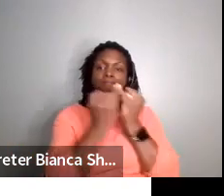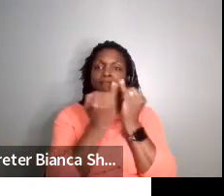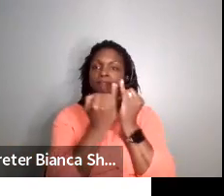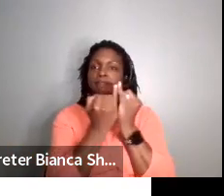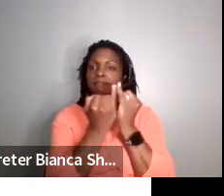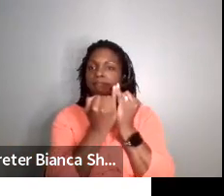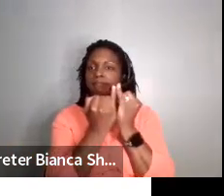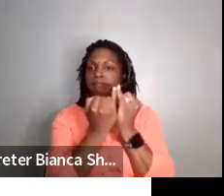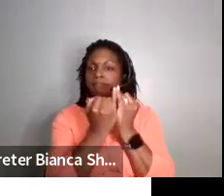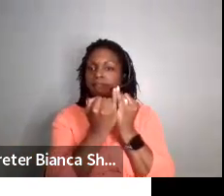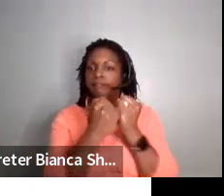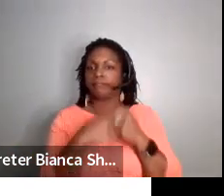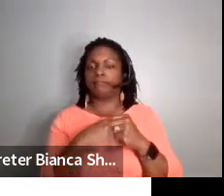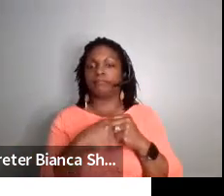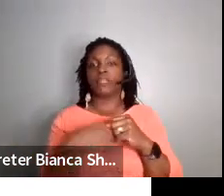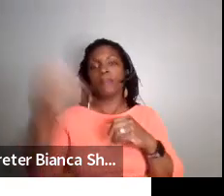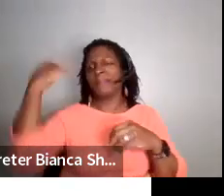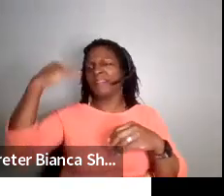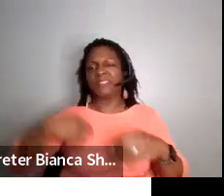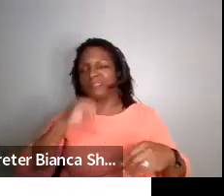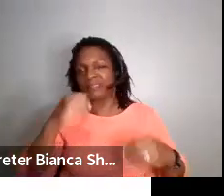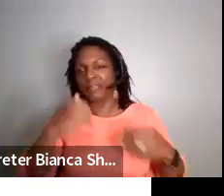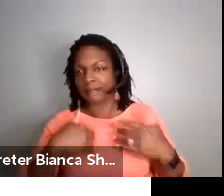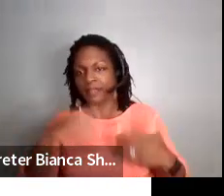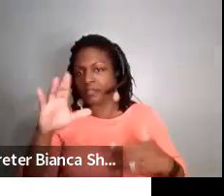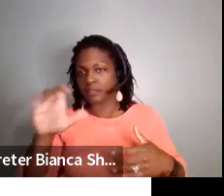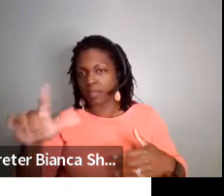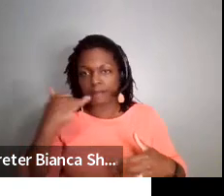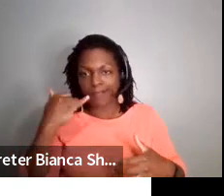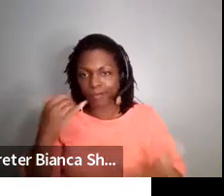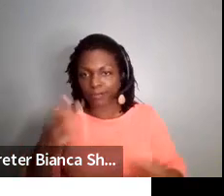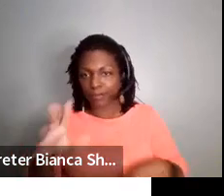We did not have cell phones, so I Obviously they were not chatting on Bluetooth.